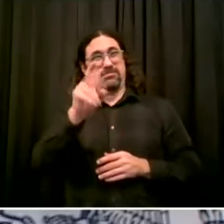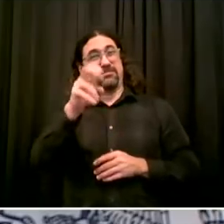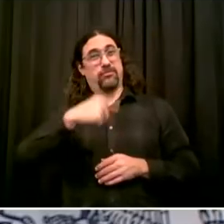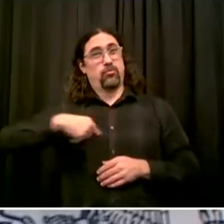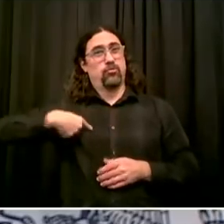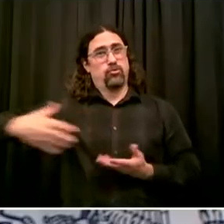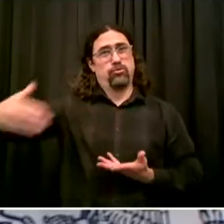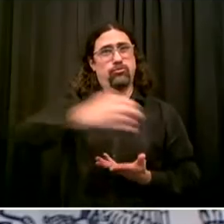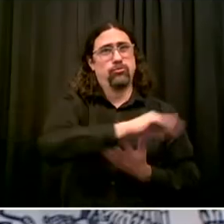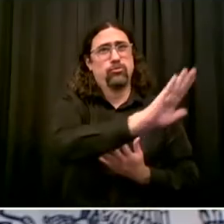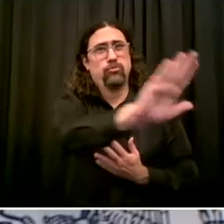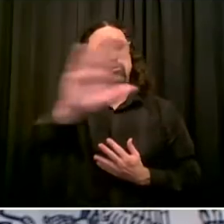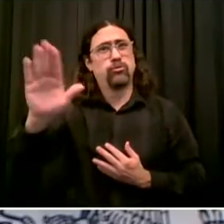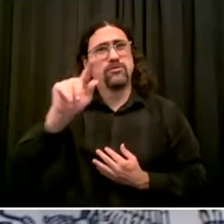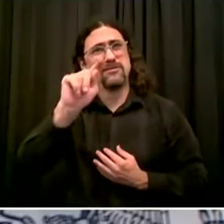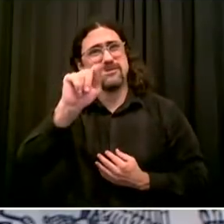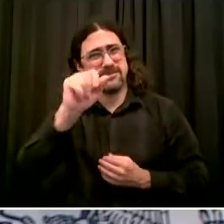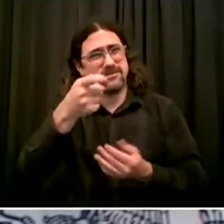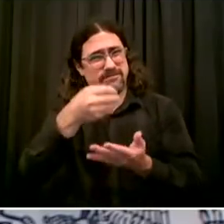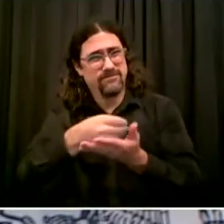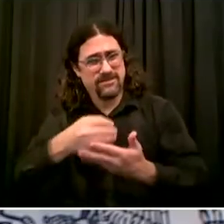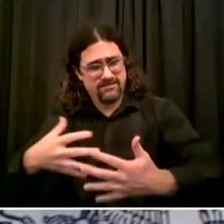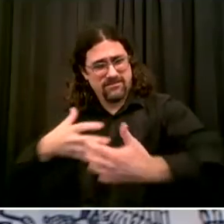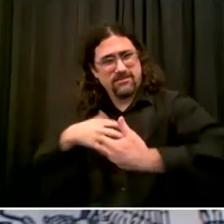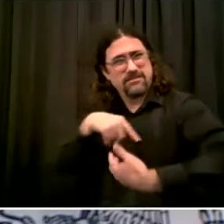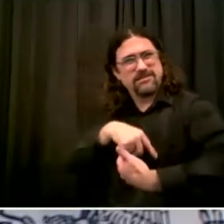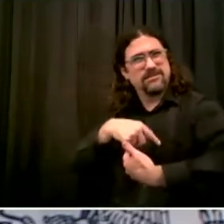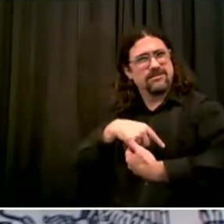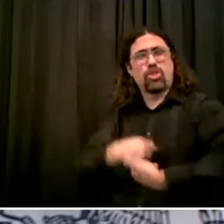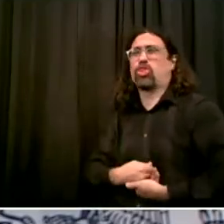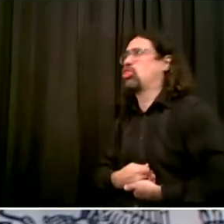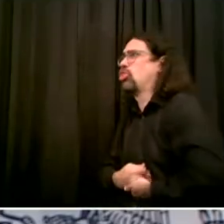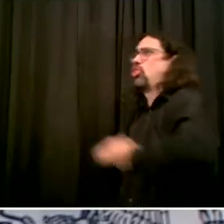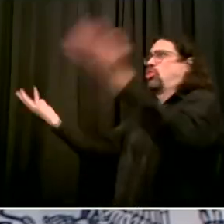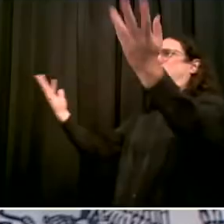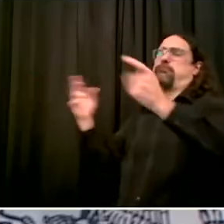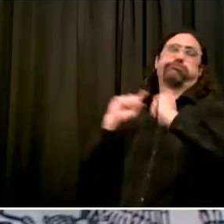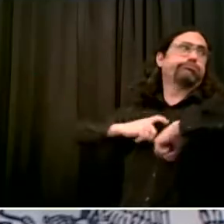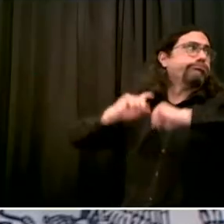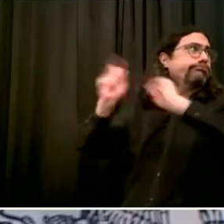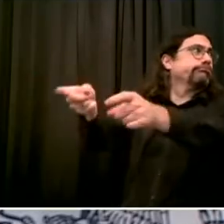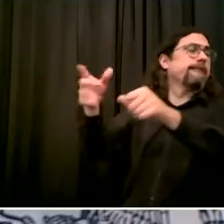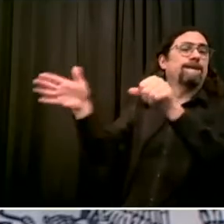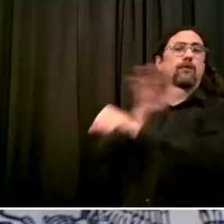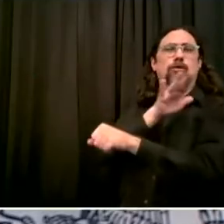BRIEFINGS I HAVE GOTTEN THAT SCHOOL BUS SERVIE CWLLI E B UP AND RUNNING. IT WILL BE FOR